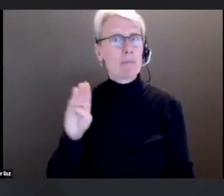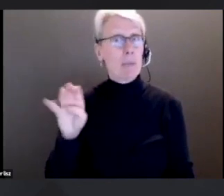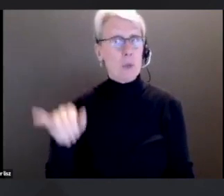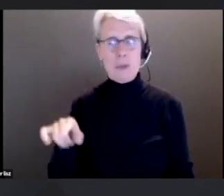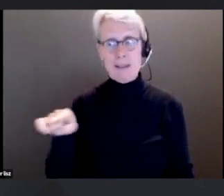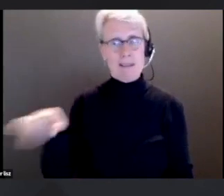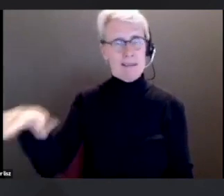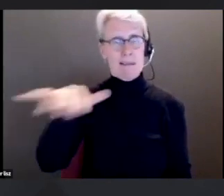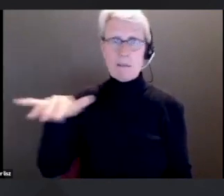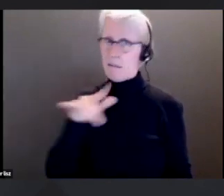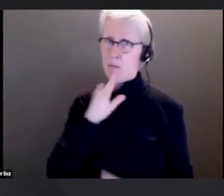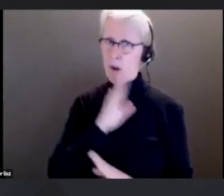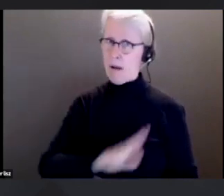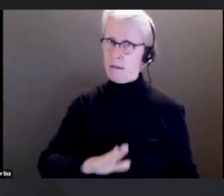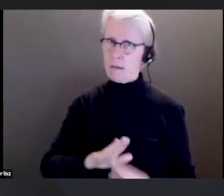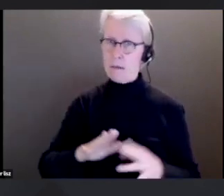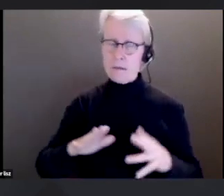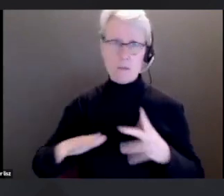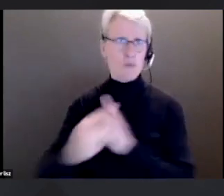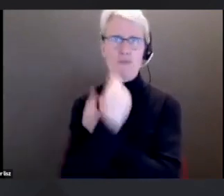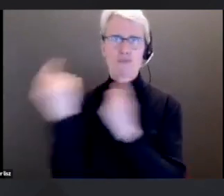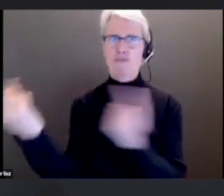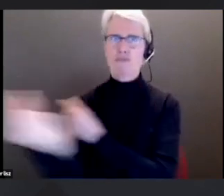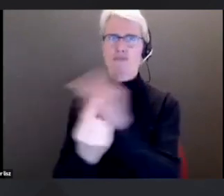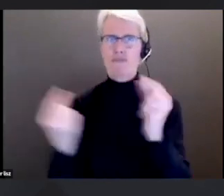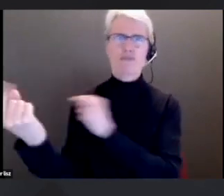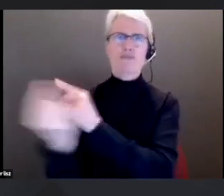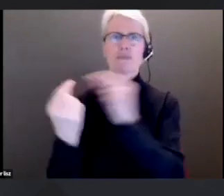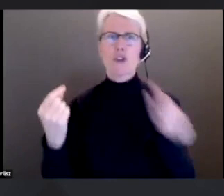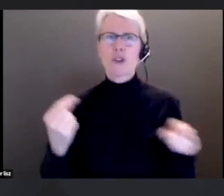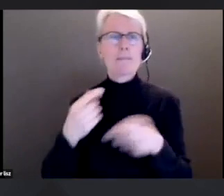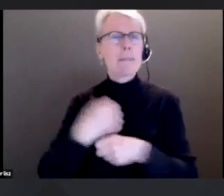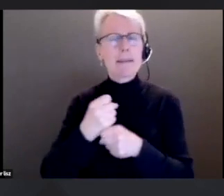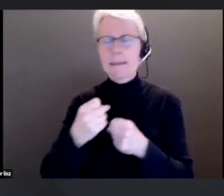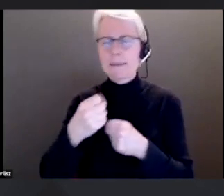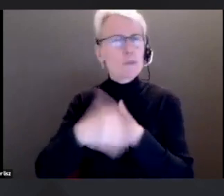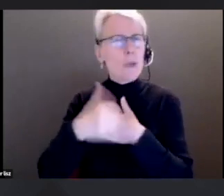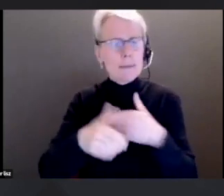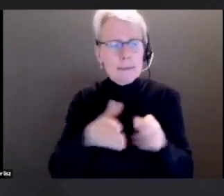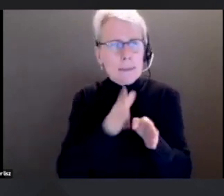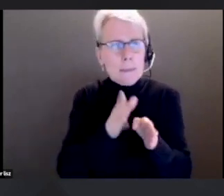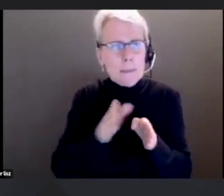which is noisy. We've got fluorescent lights. So one of the accommodations we did with her is that